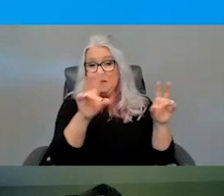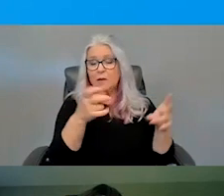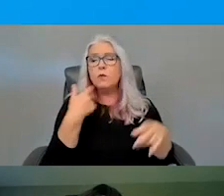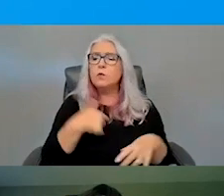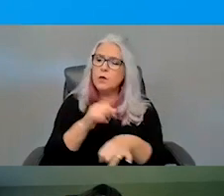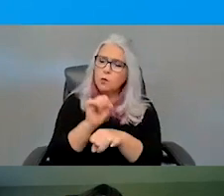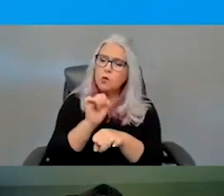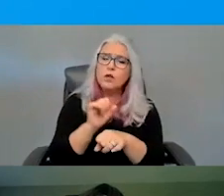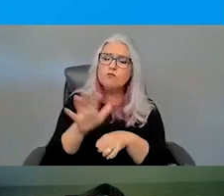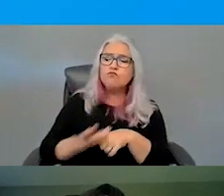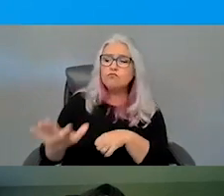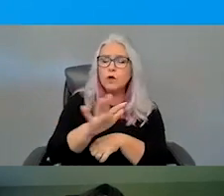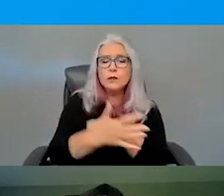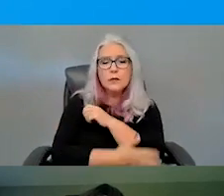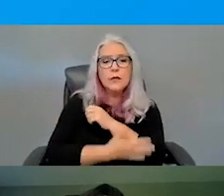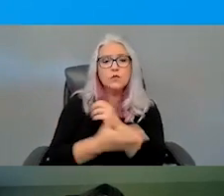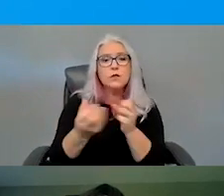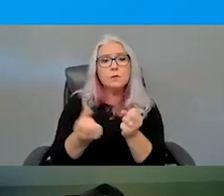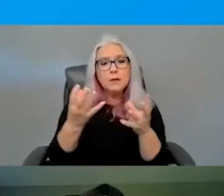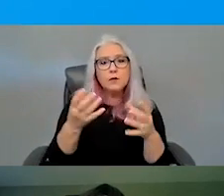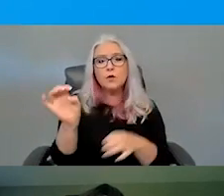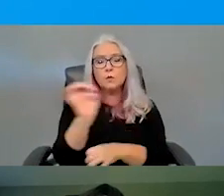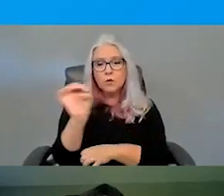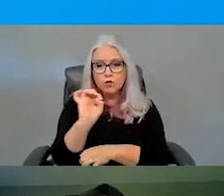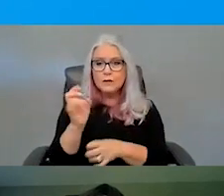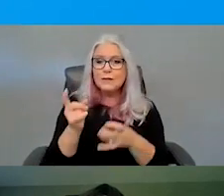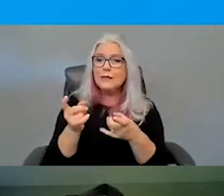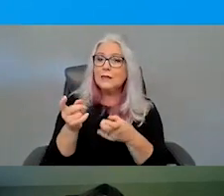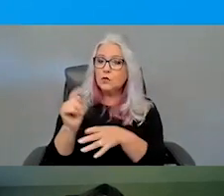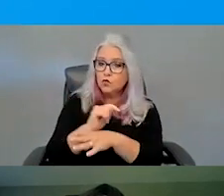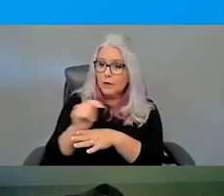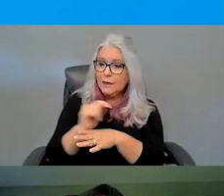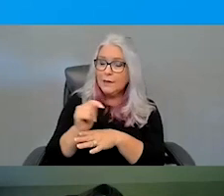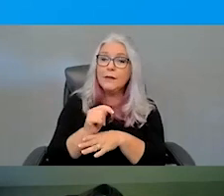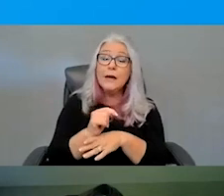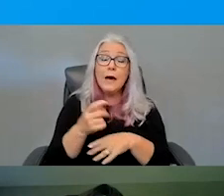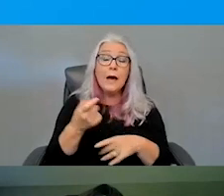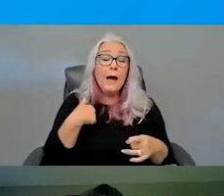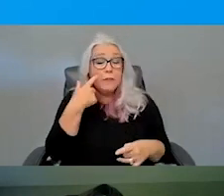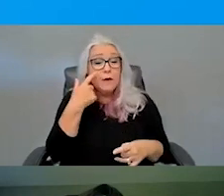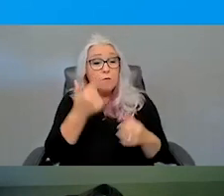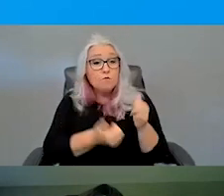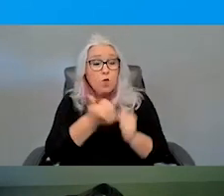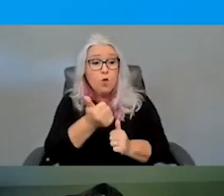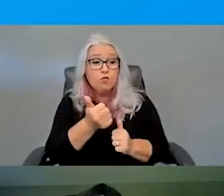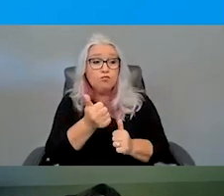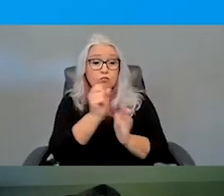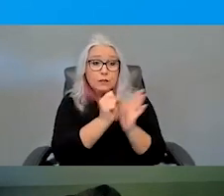and several states with emergency management training. Not for a lack of interest or effort on most parts it's for lack of ability to know what